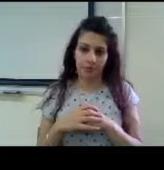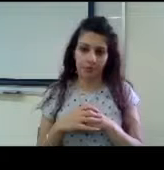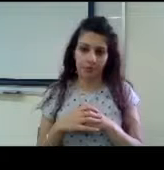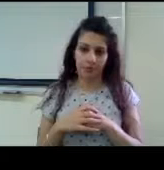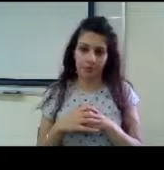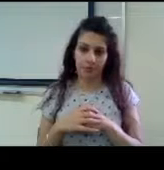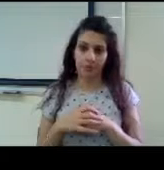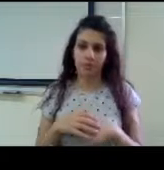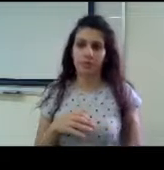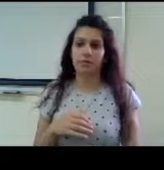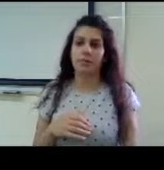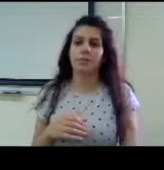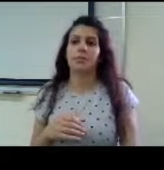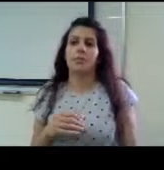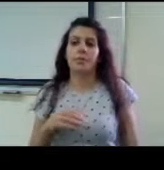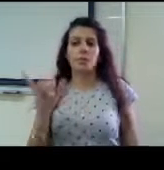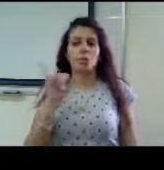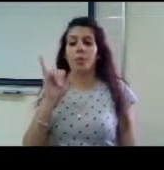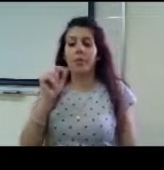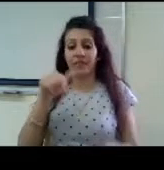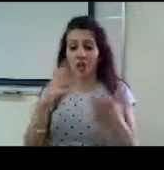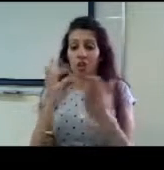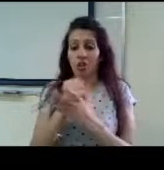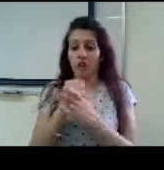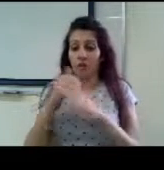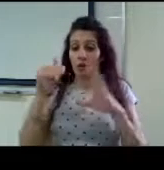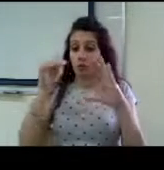to pull in content a clear way that makes the most sense for that learning